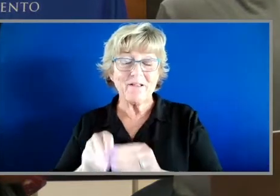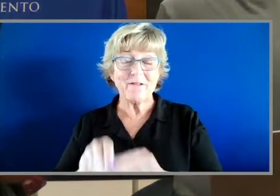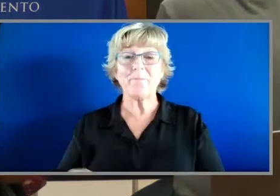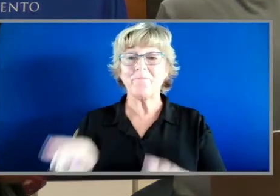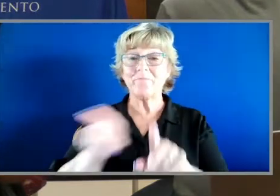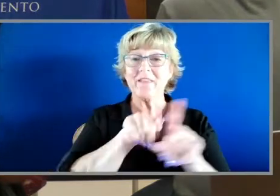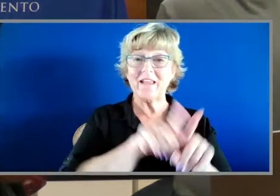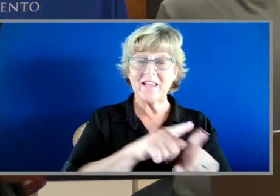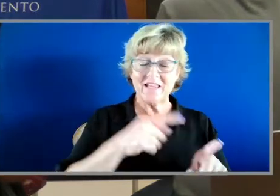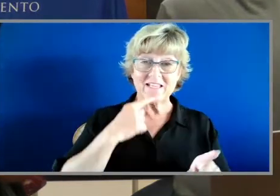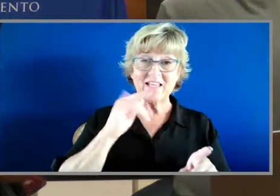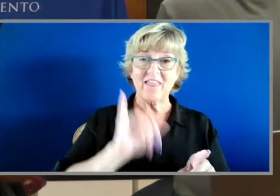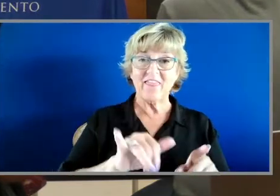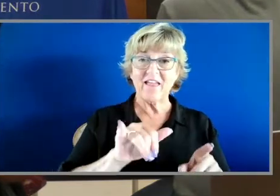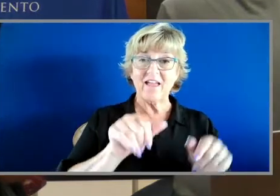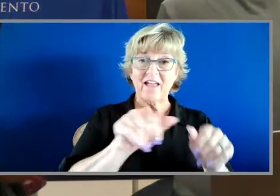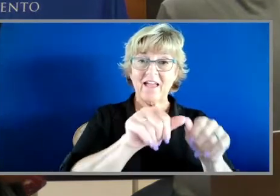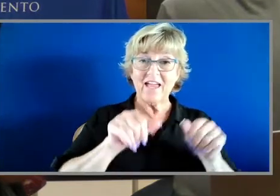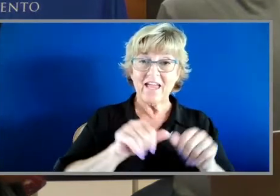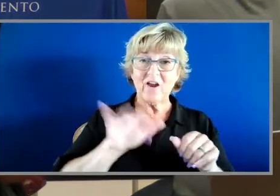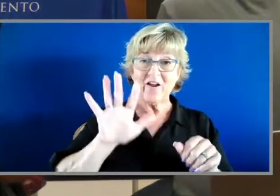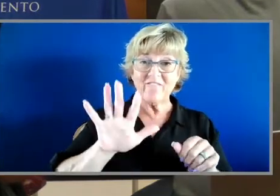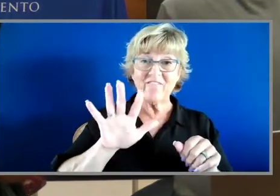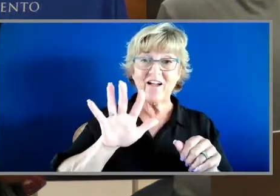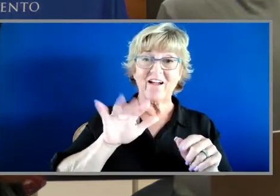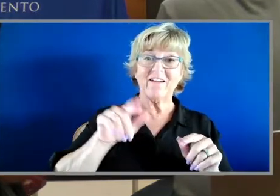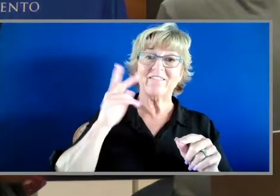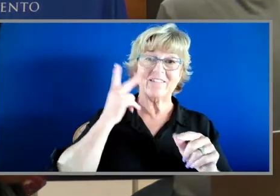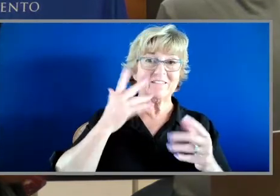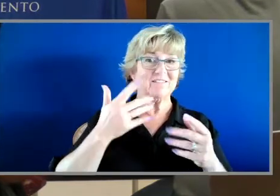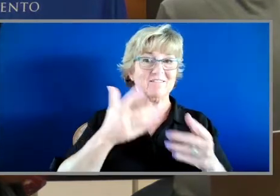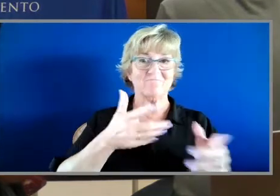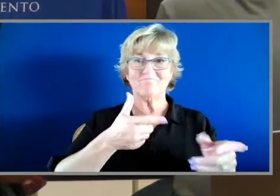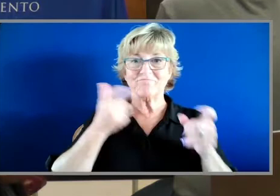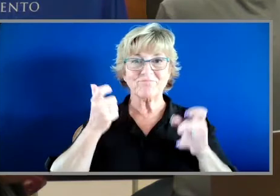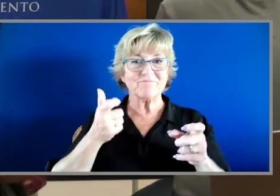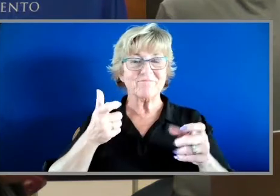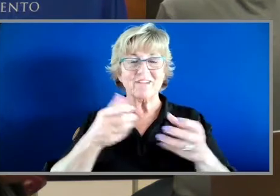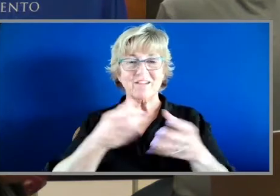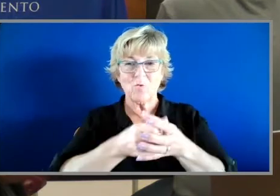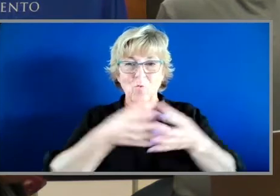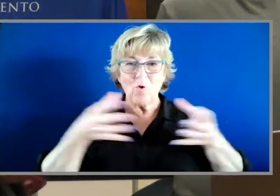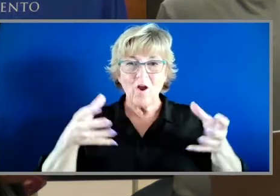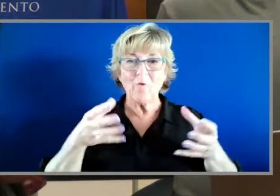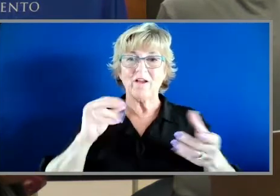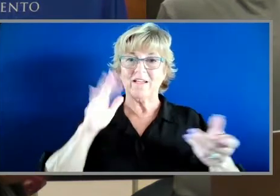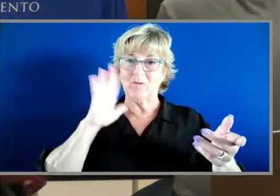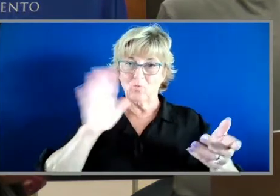Studio: Being in district five the fastest growing district, we are going to see a lot of changes and how that's going to